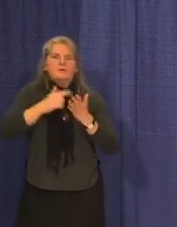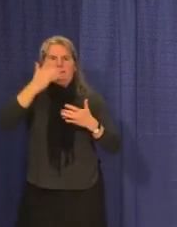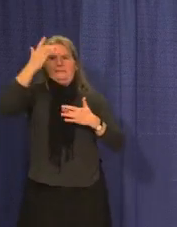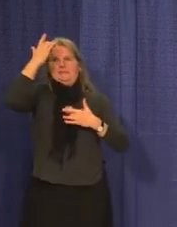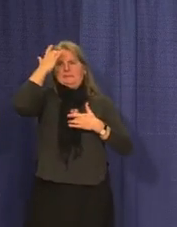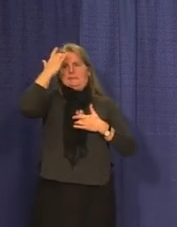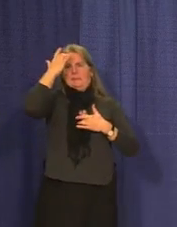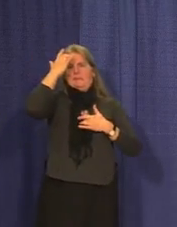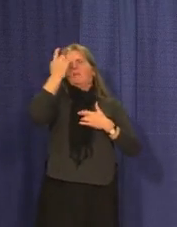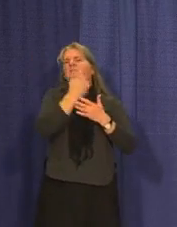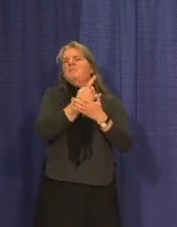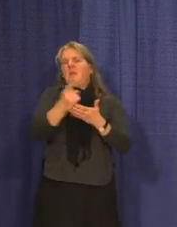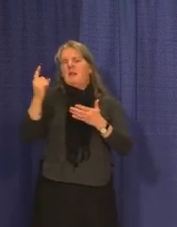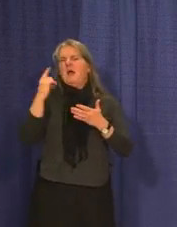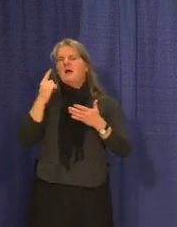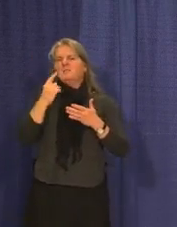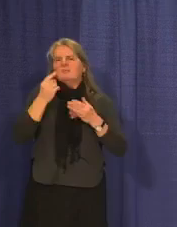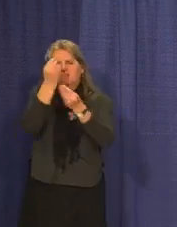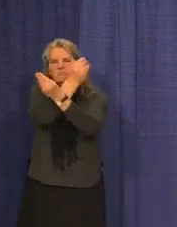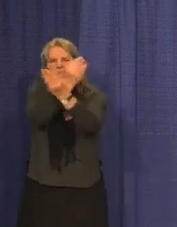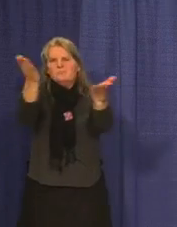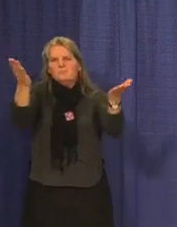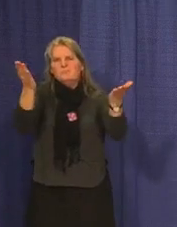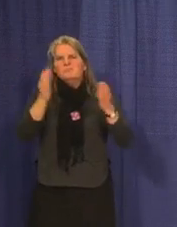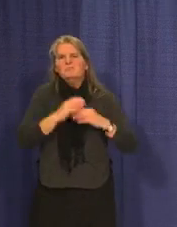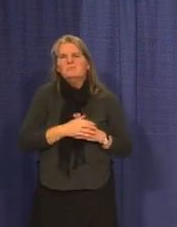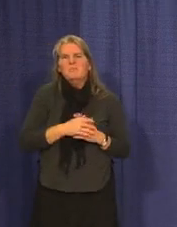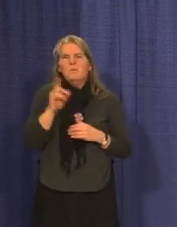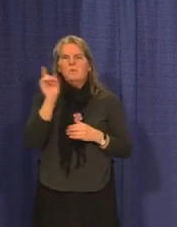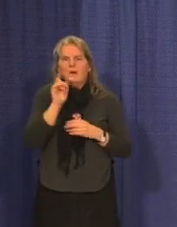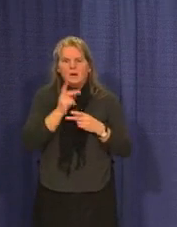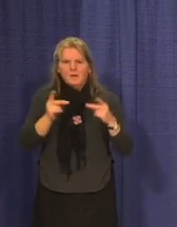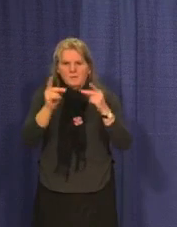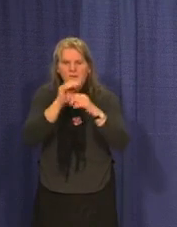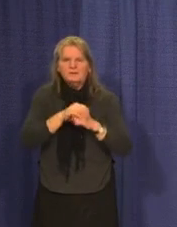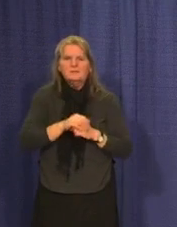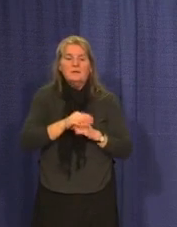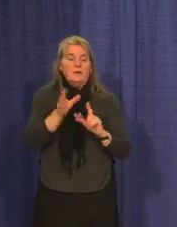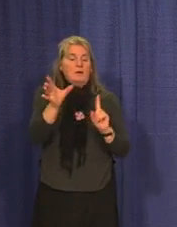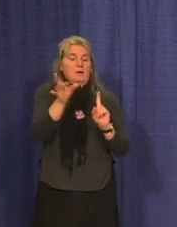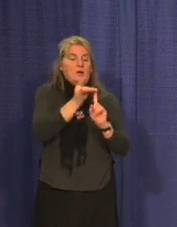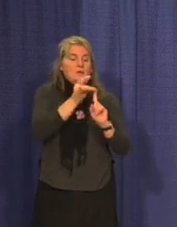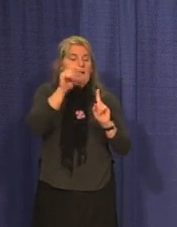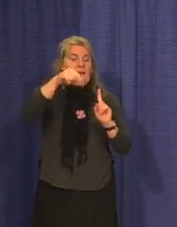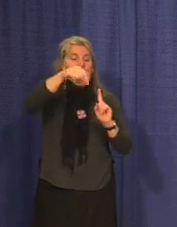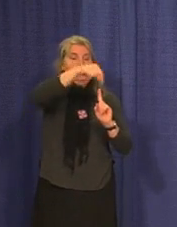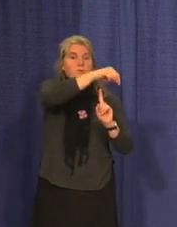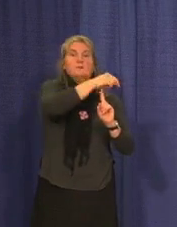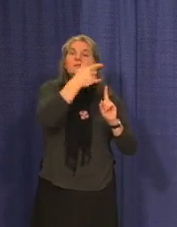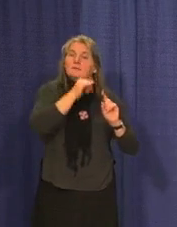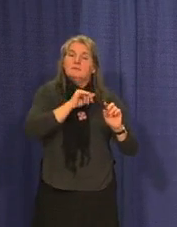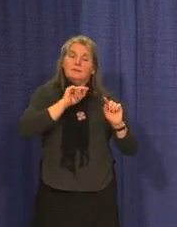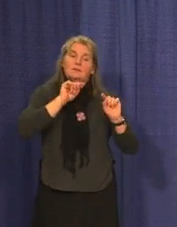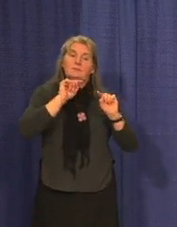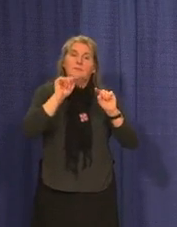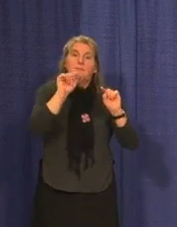notifications that were posted at the end of last week. Contact tracing is still being